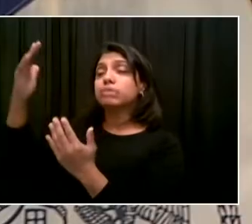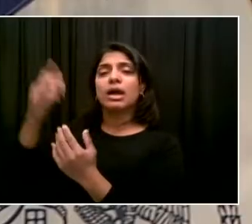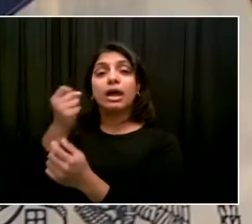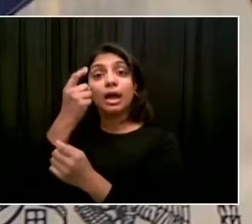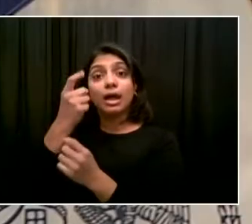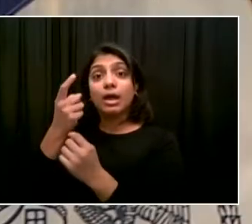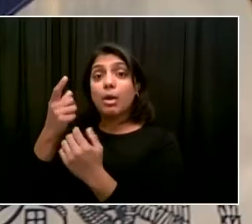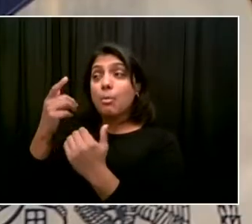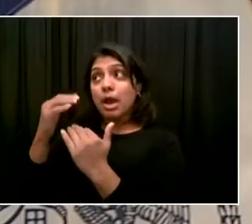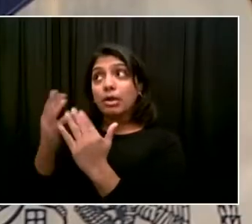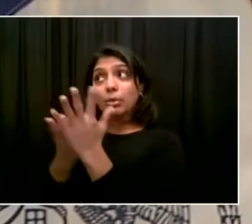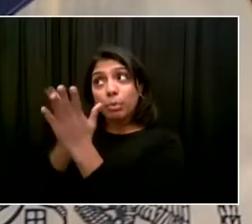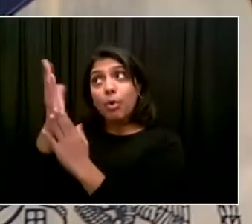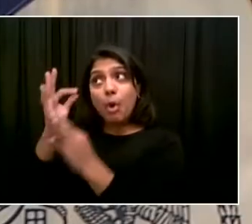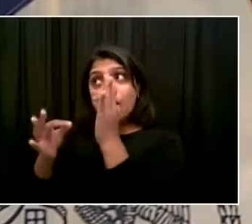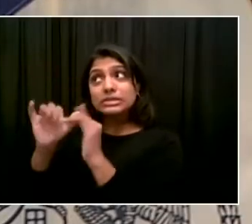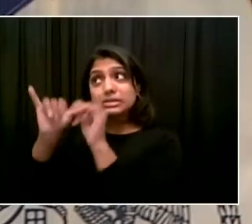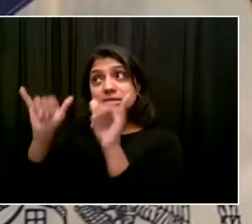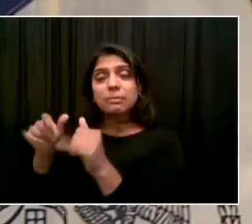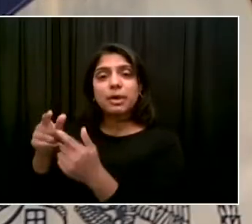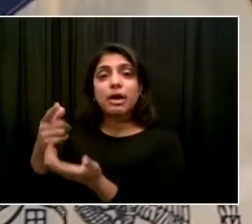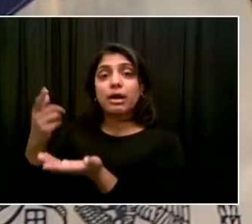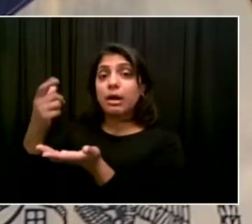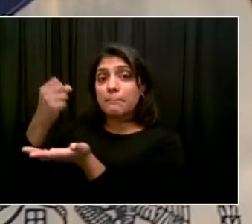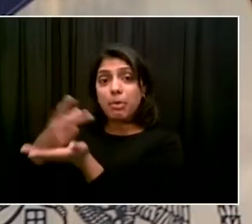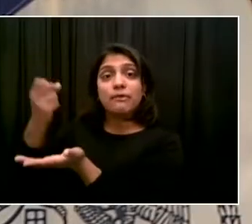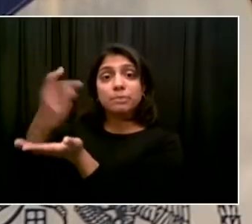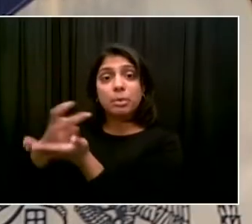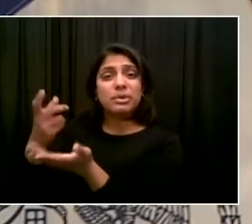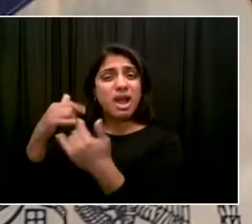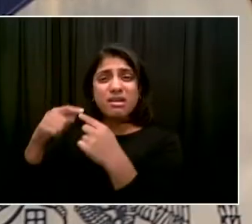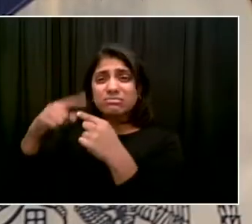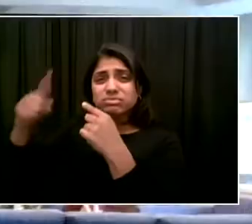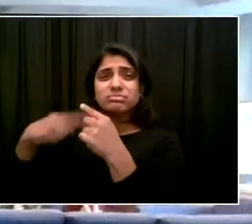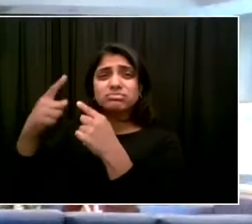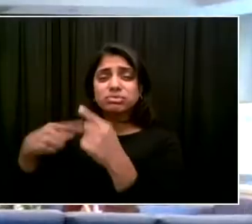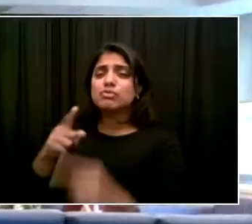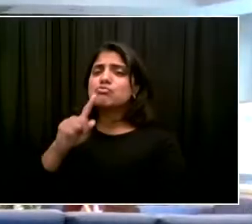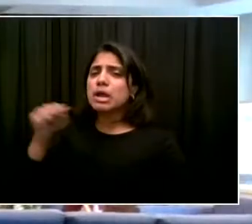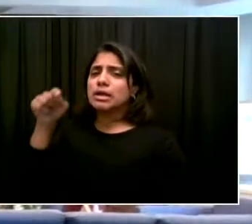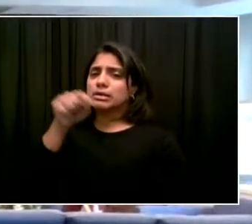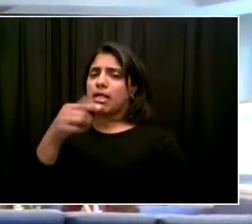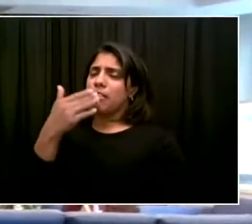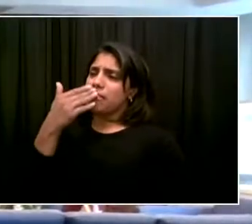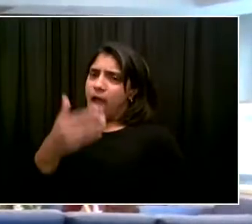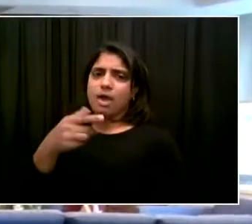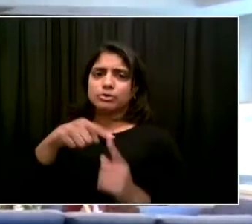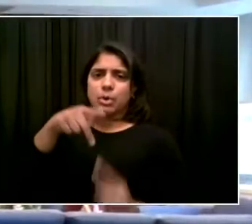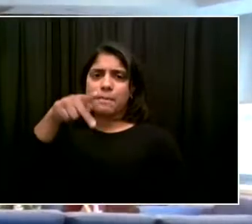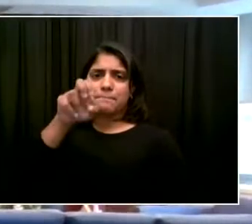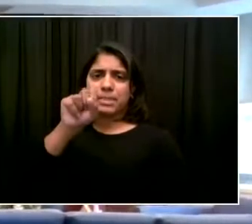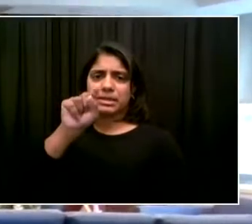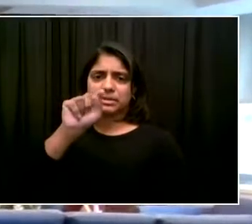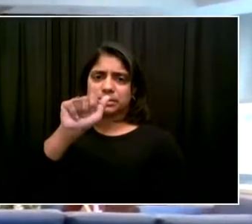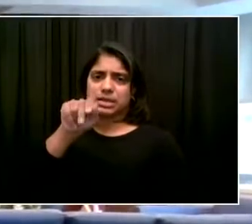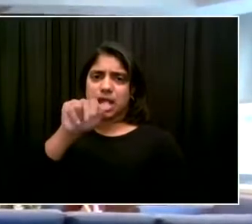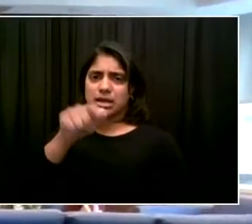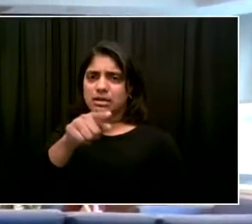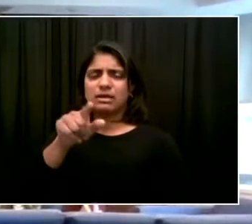YORK CITY HISTORY. SHE HAS AN EXTRAORDINARY TEAM. THERE'S A REASON